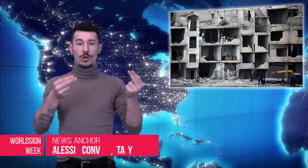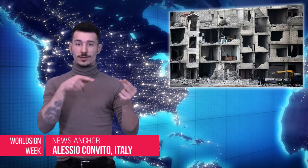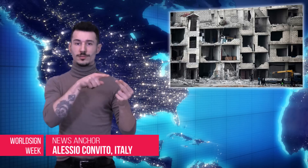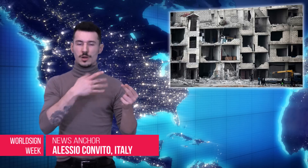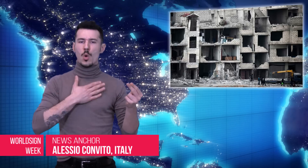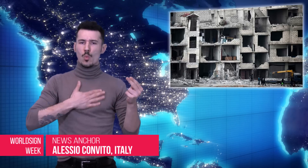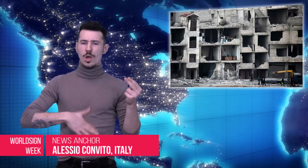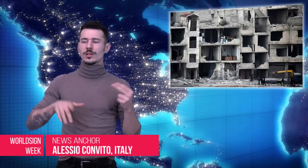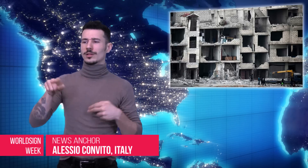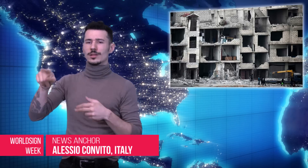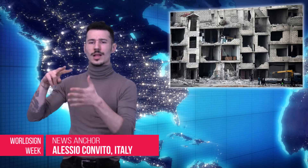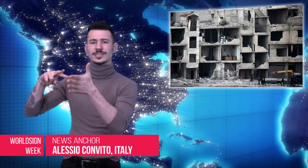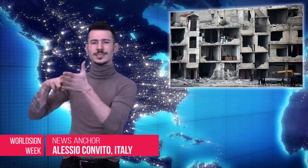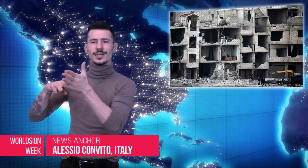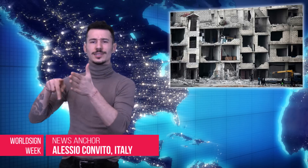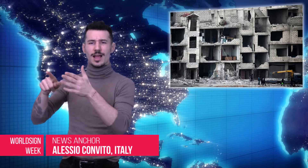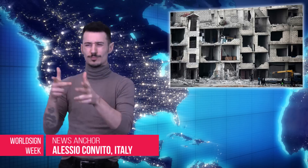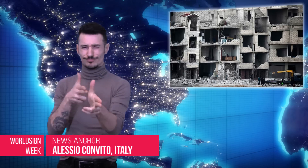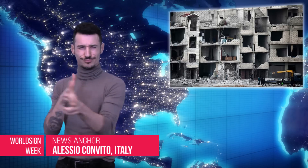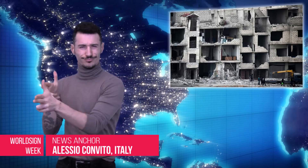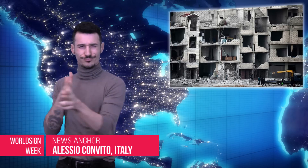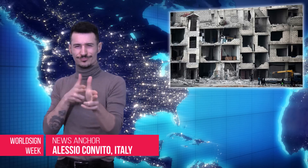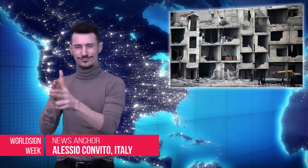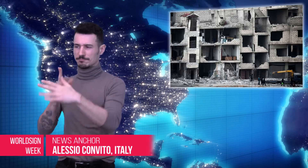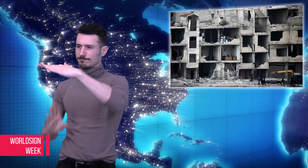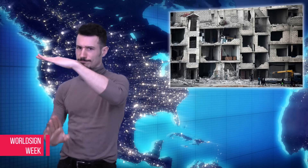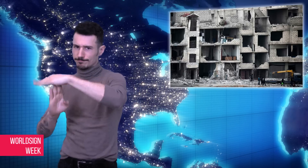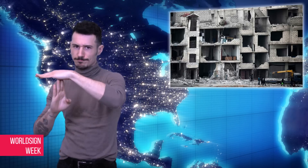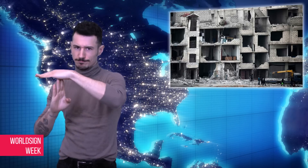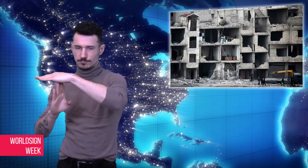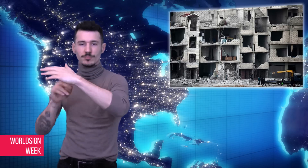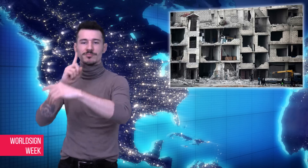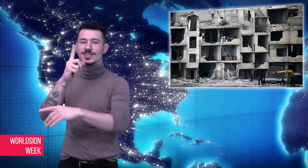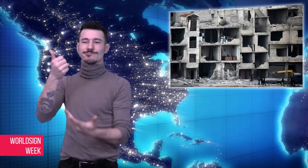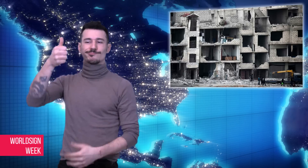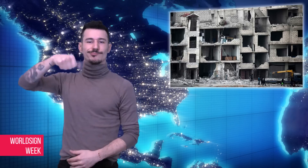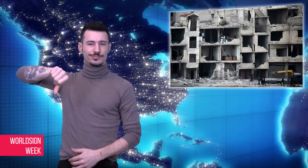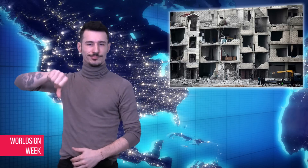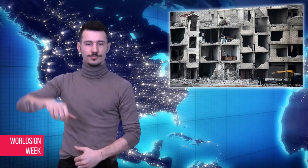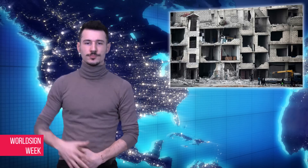Alessio: UN’s call for ceasefire resolution in Syria failed